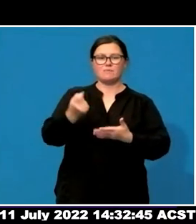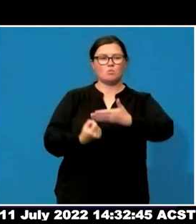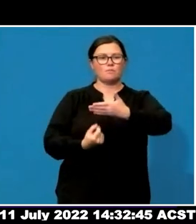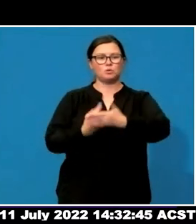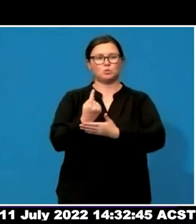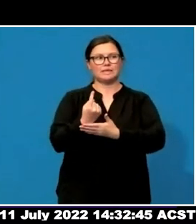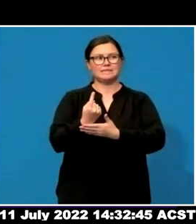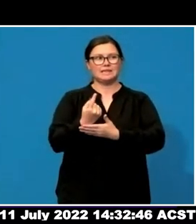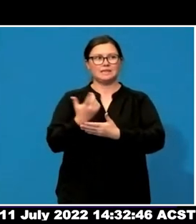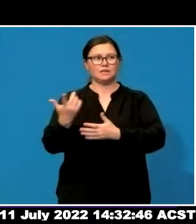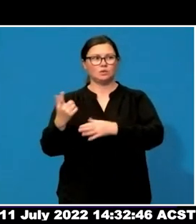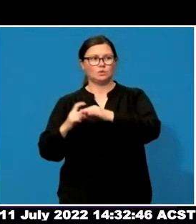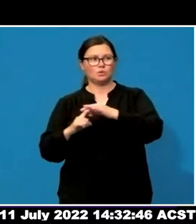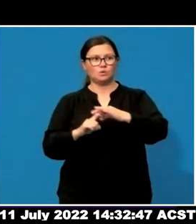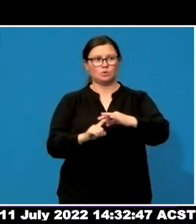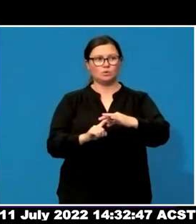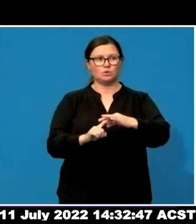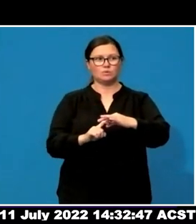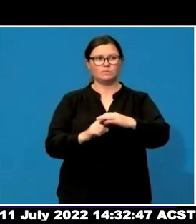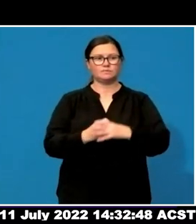Thank you very much.